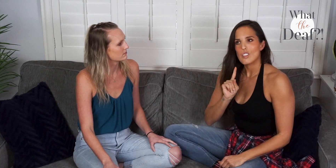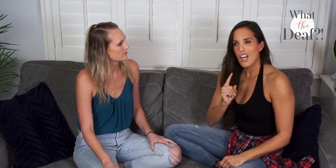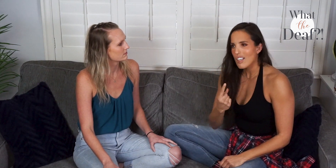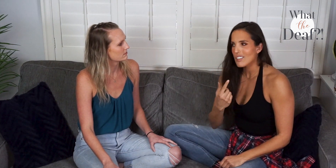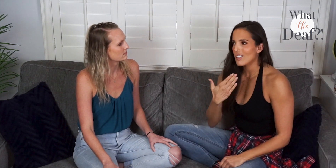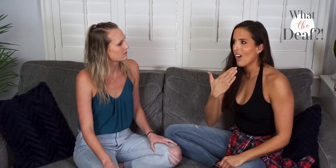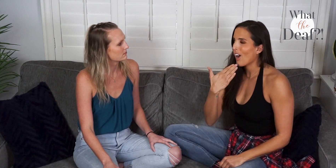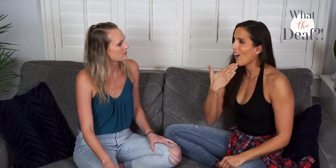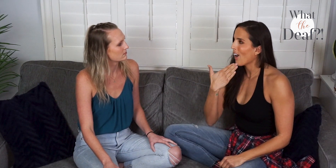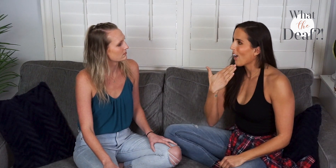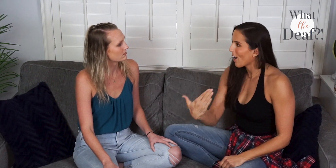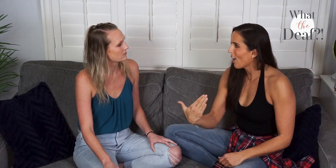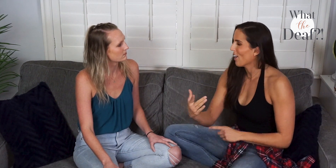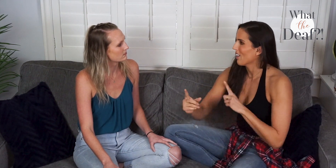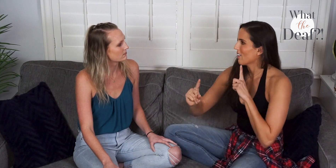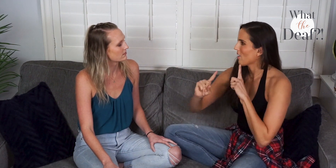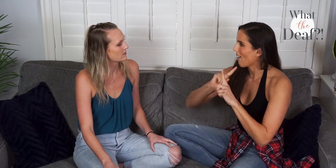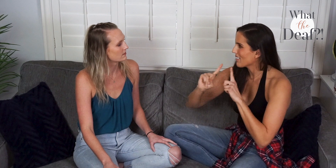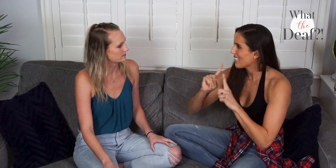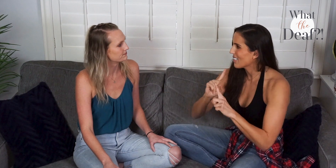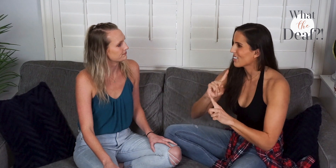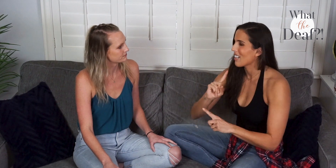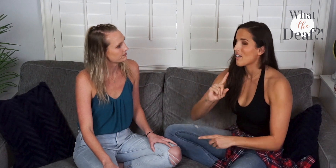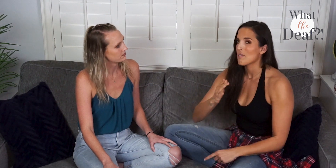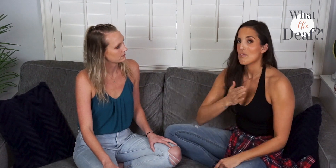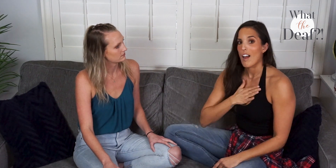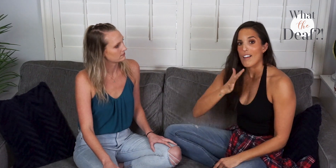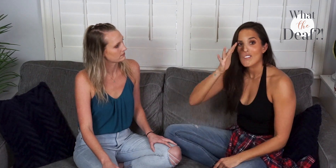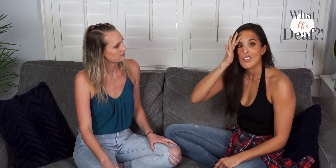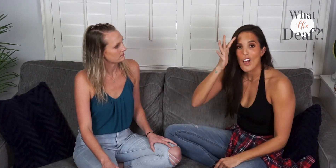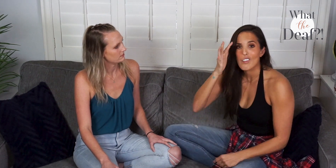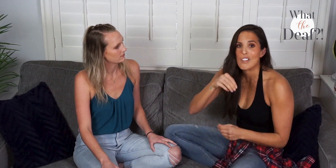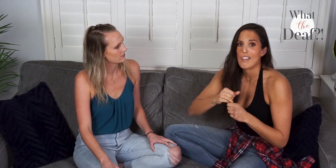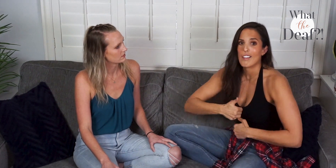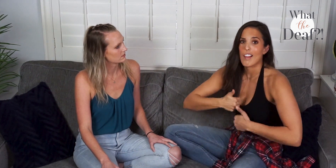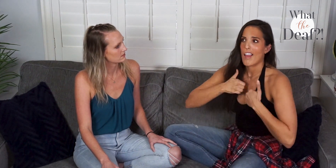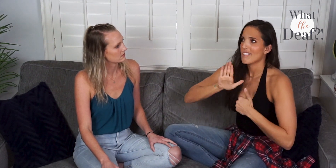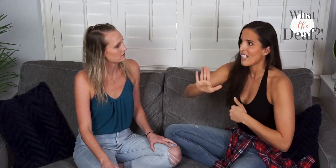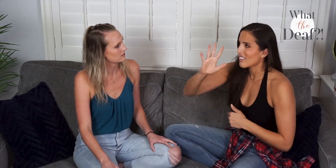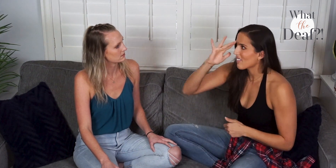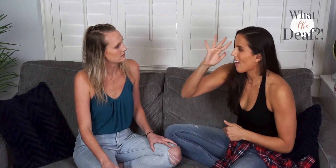And it was just really good conversations with my philosophies about life